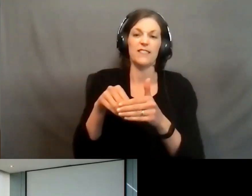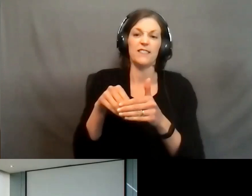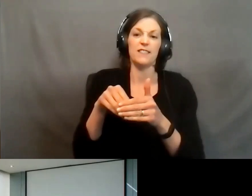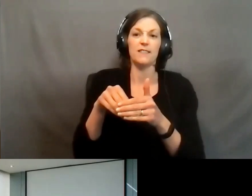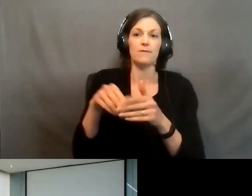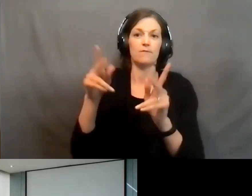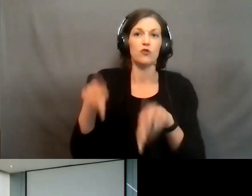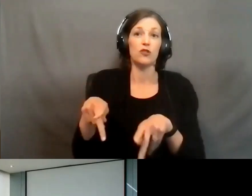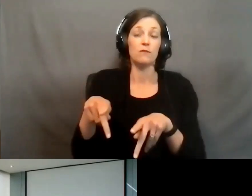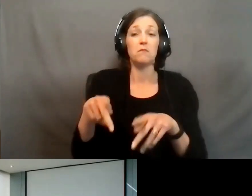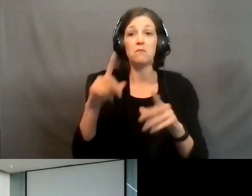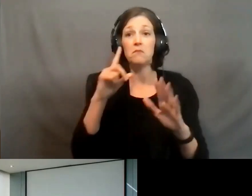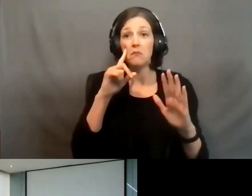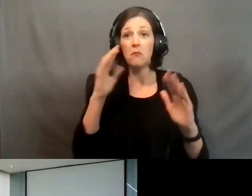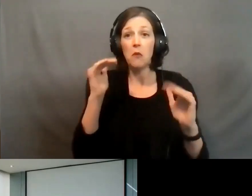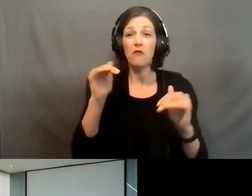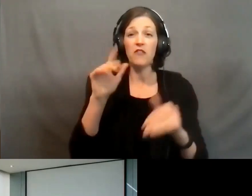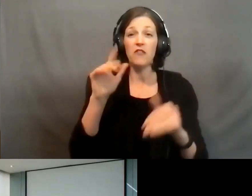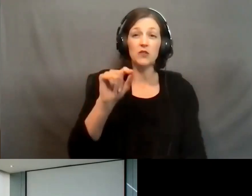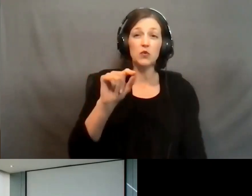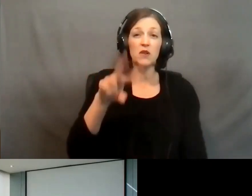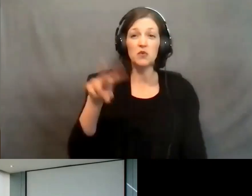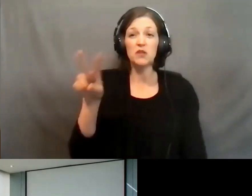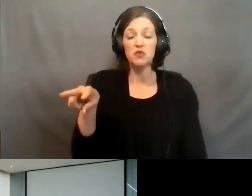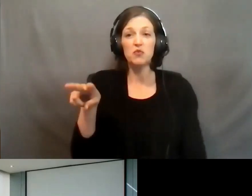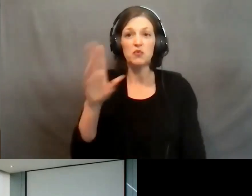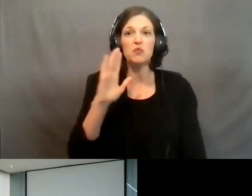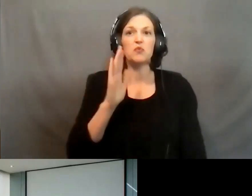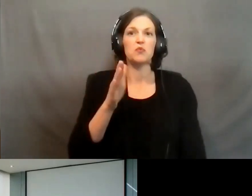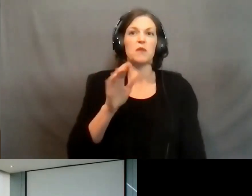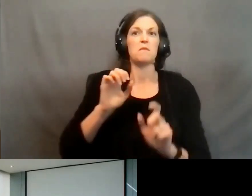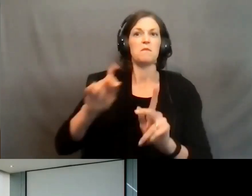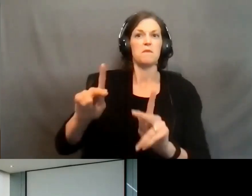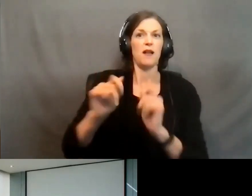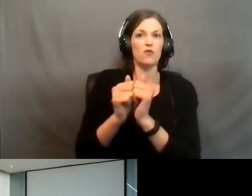12:16:48 we are confident we will be in San Diego.